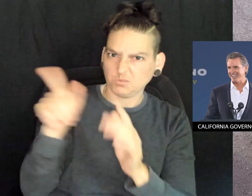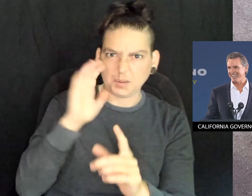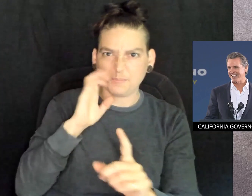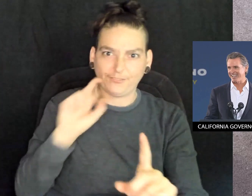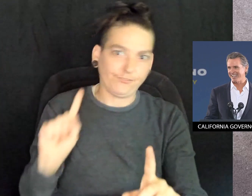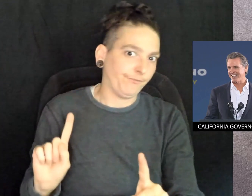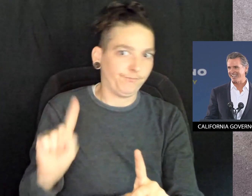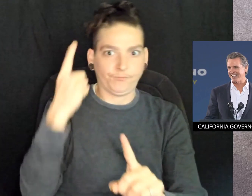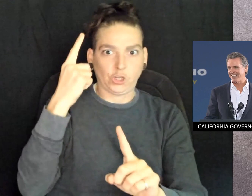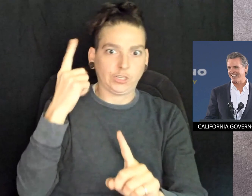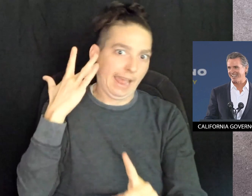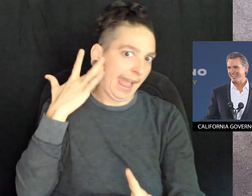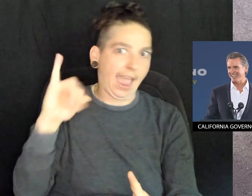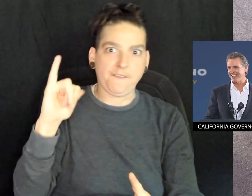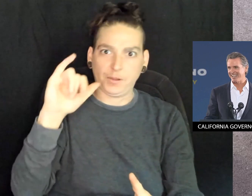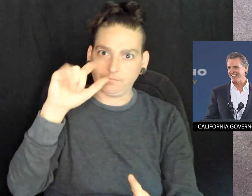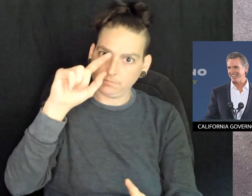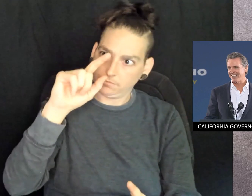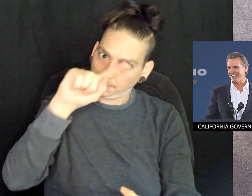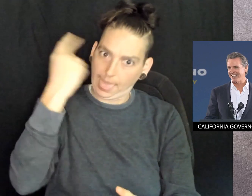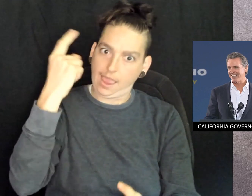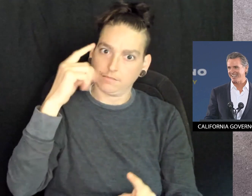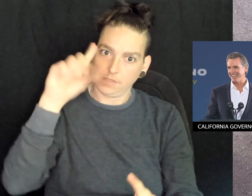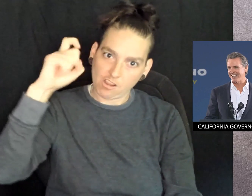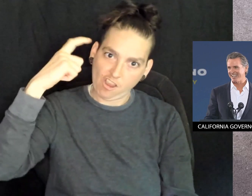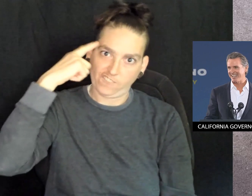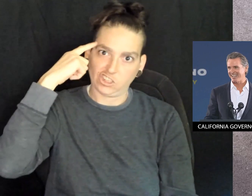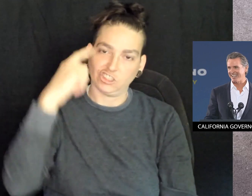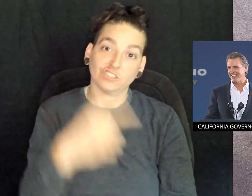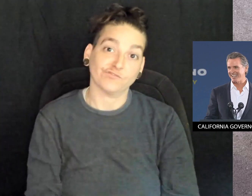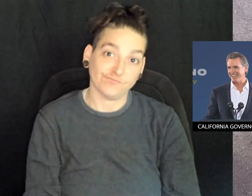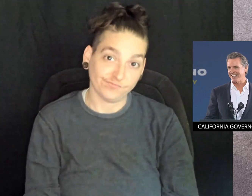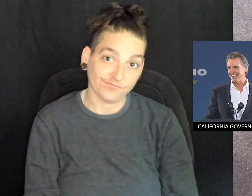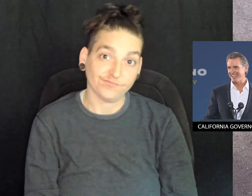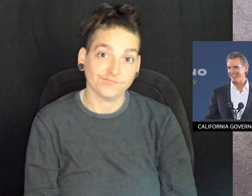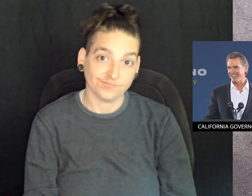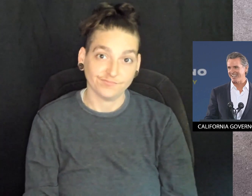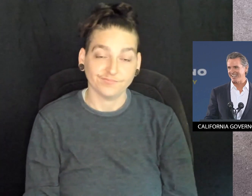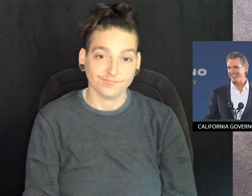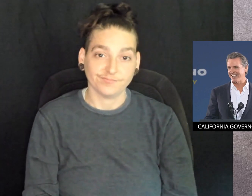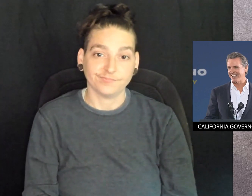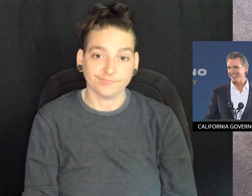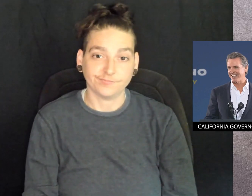if Elder is elected he would be California's first black governor